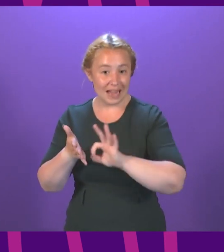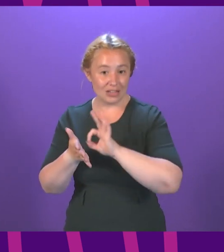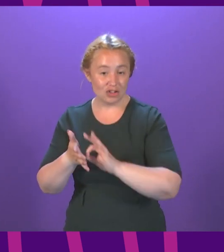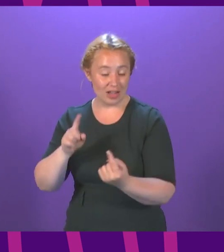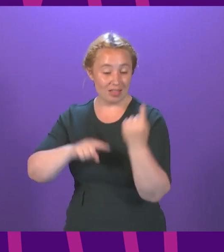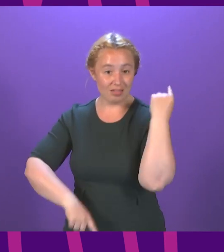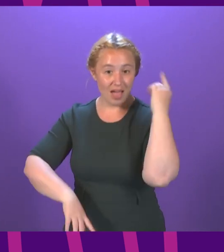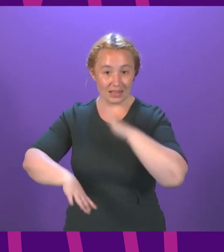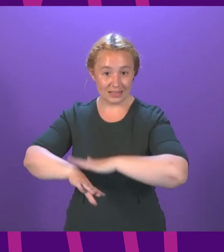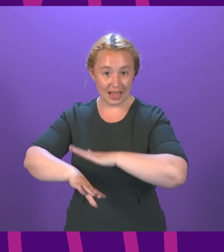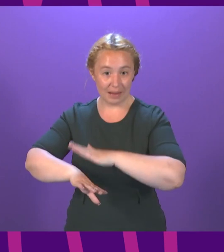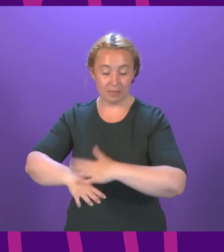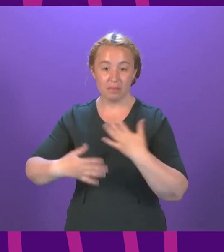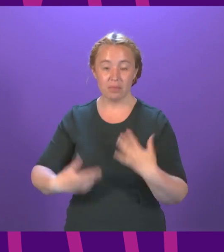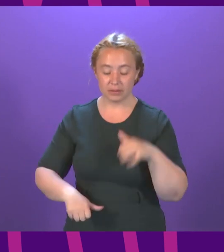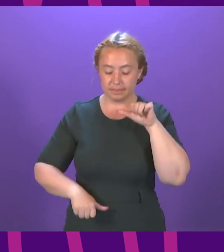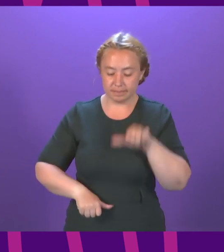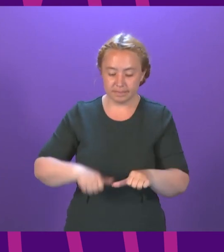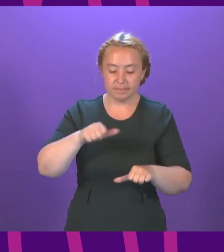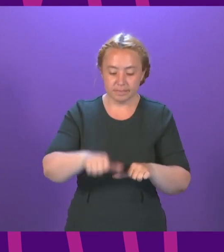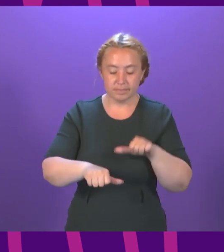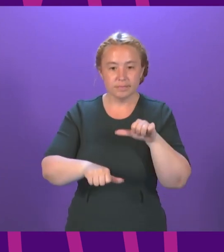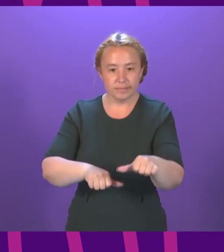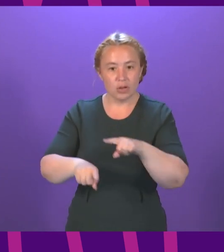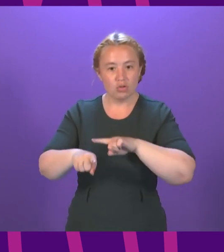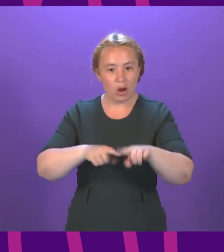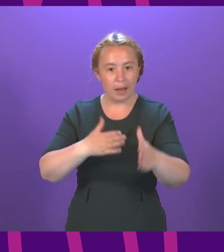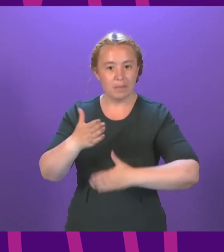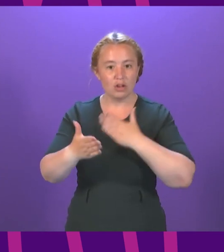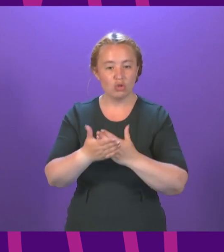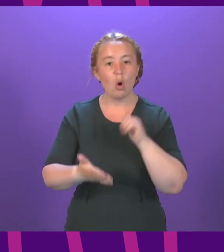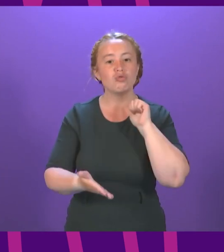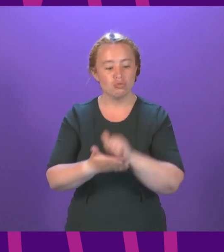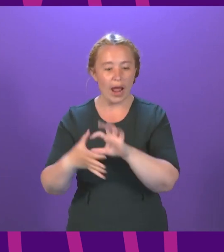was taking steps to ensure that the correct engagement with the care home sector happened